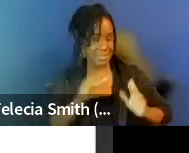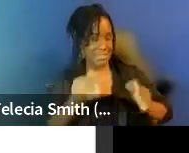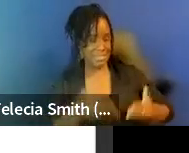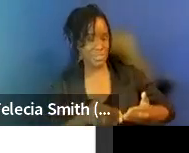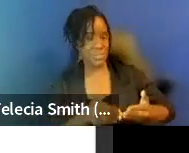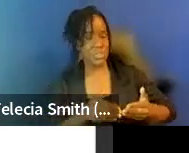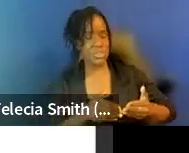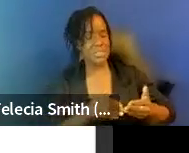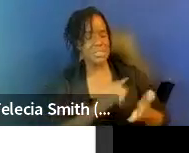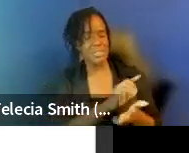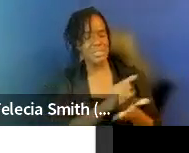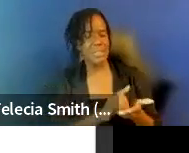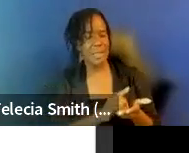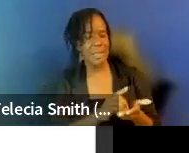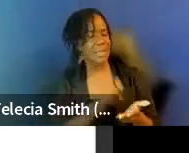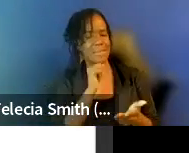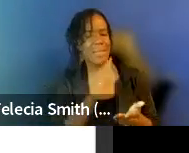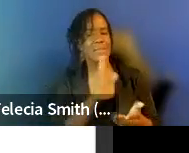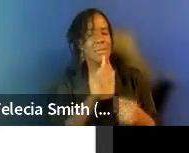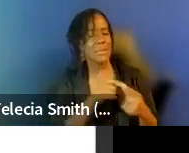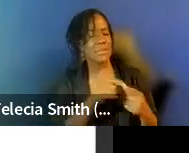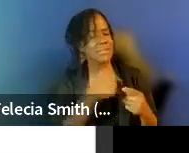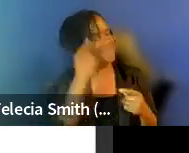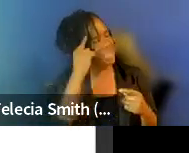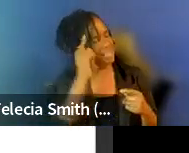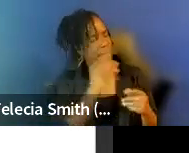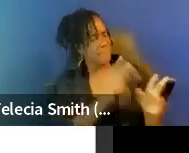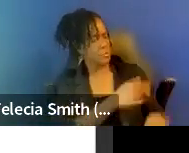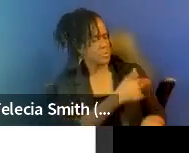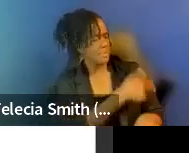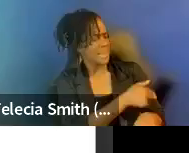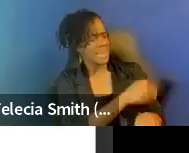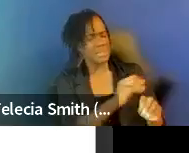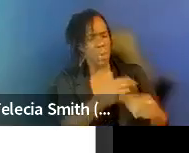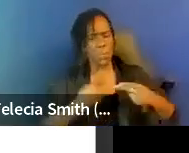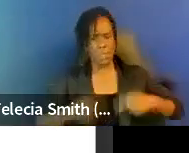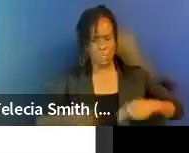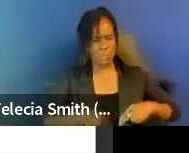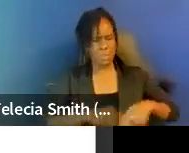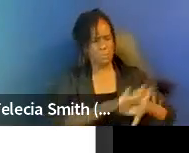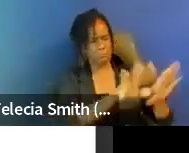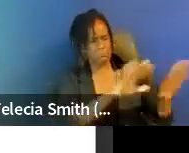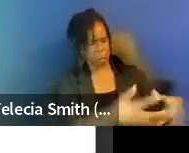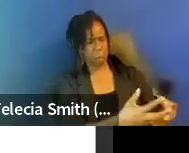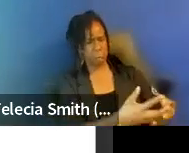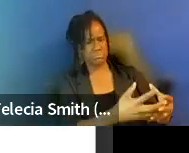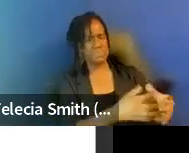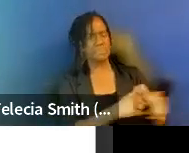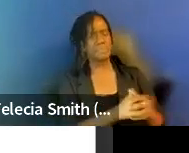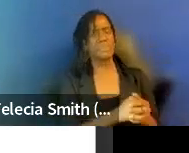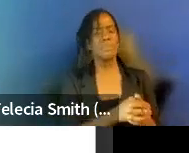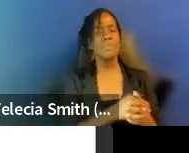in place. A fourth part here is around the importance of patient-centered